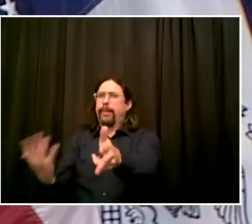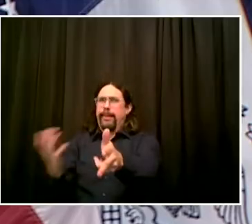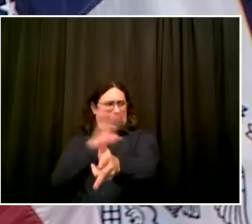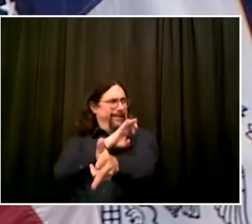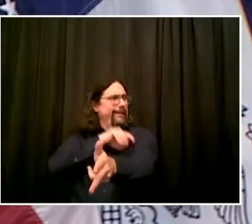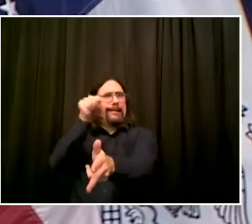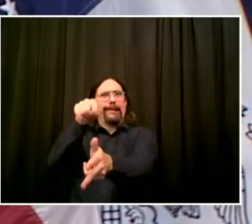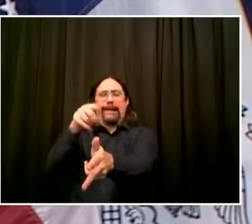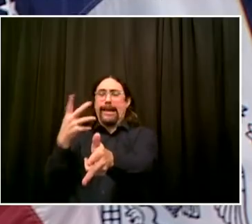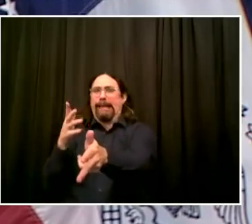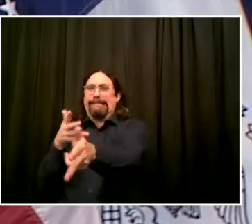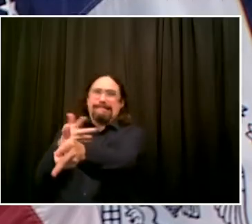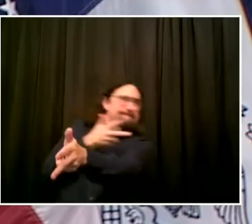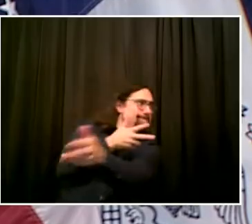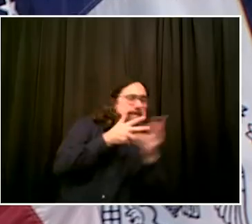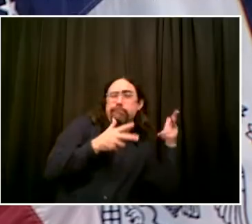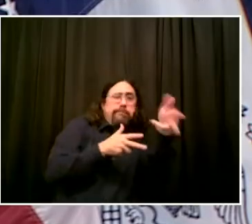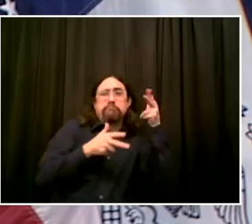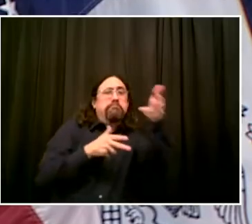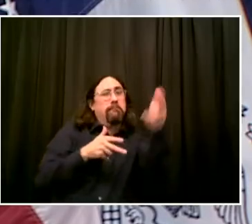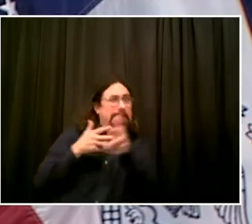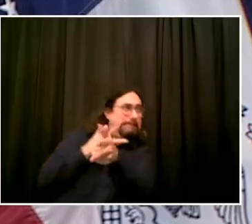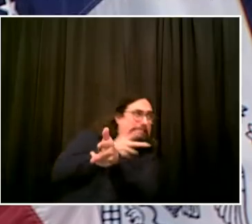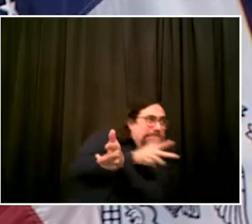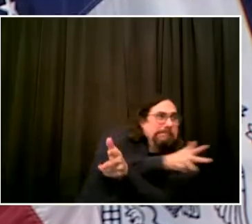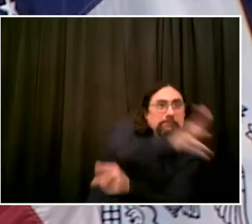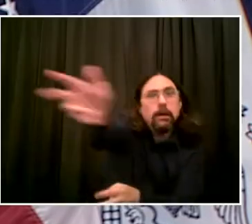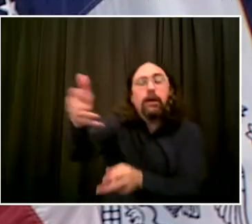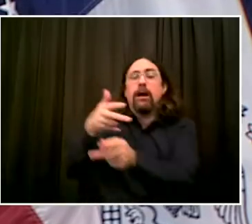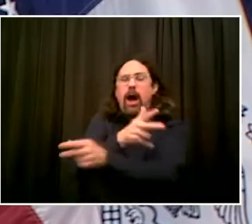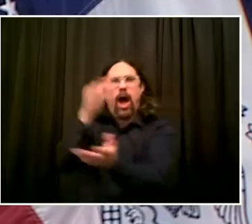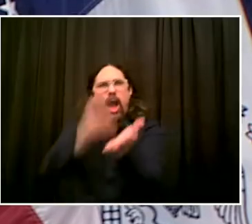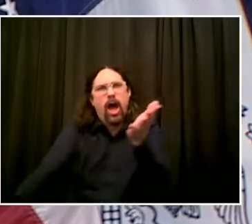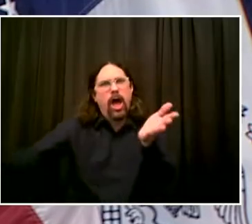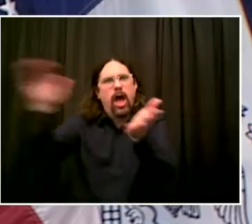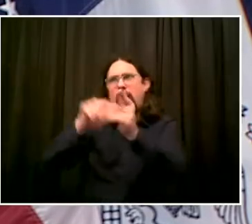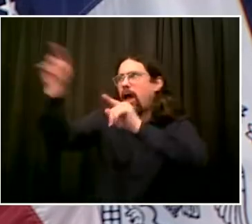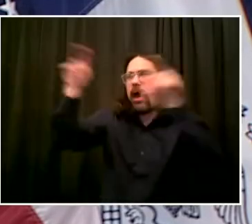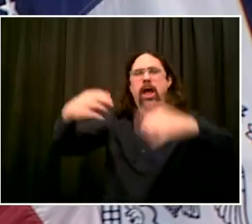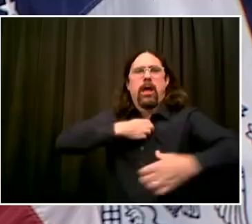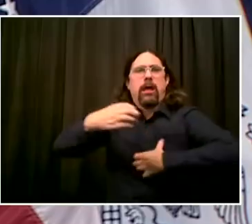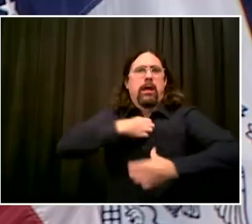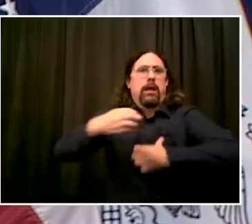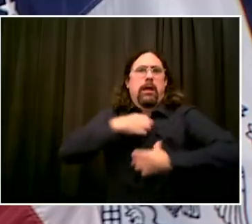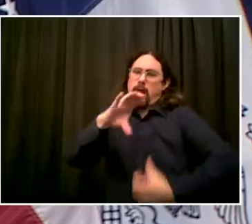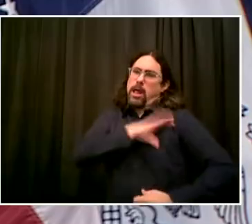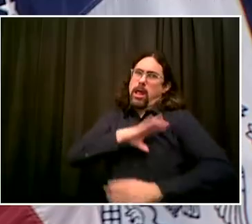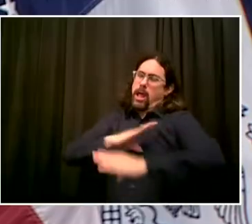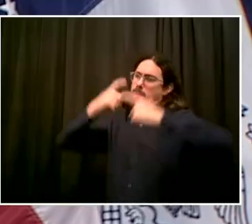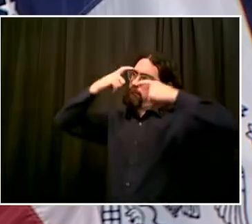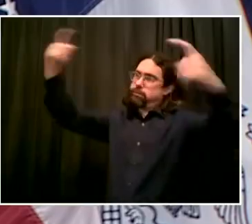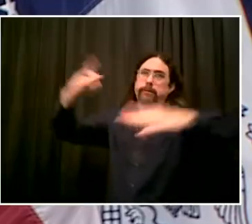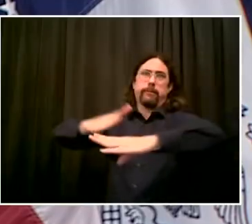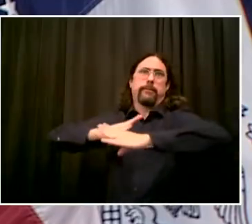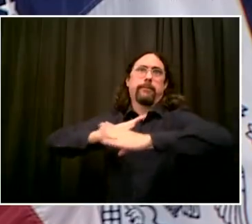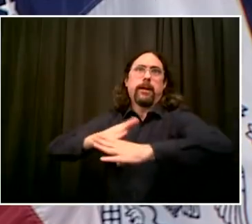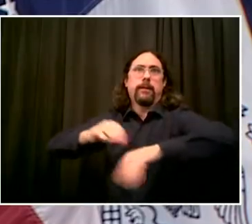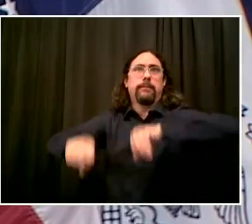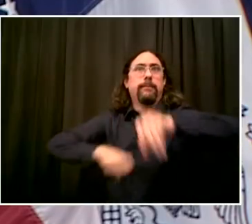SPEECH ABOUT --, BEFORE IT BECAME